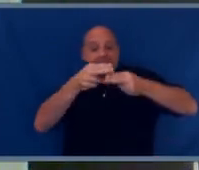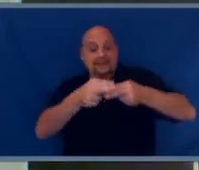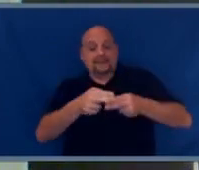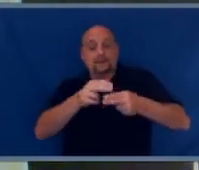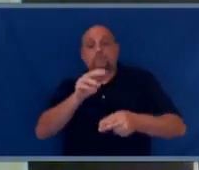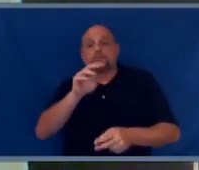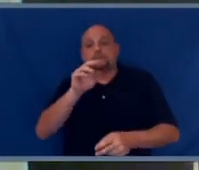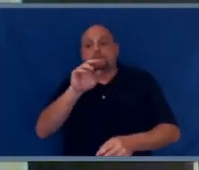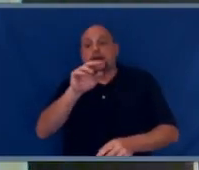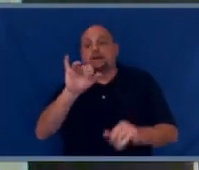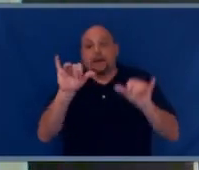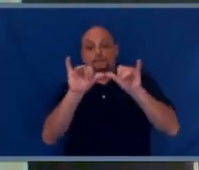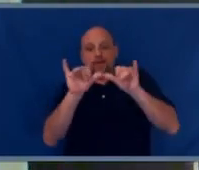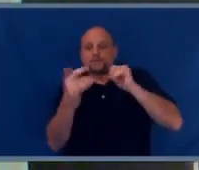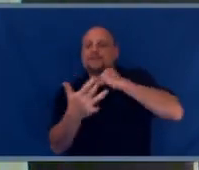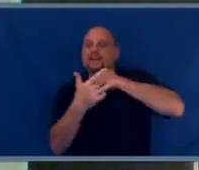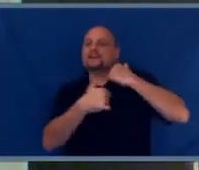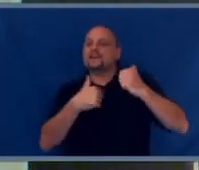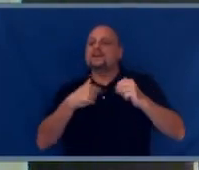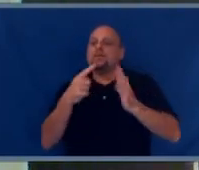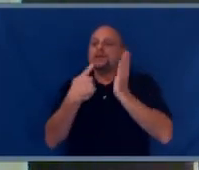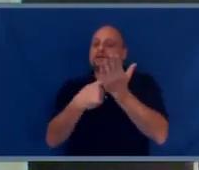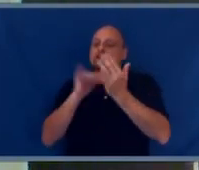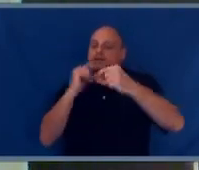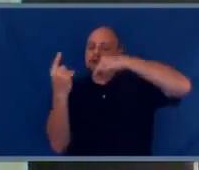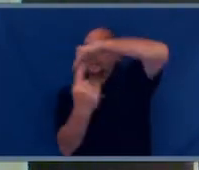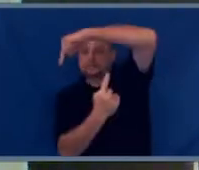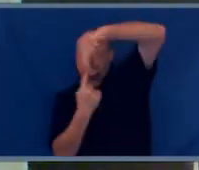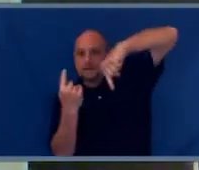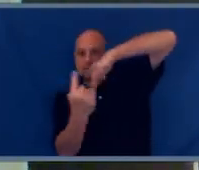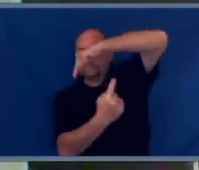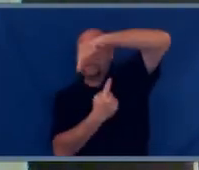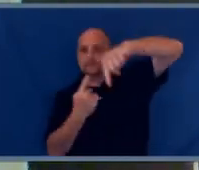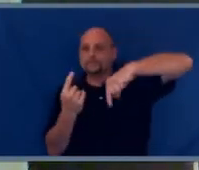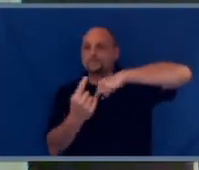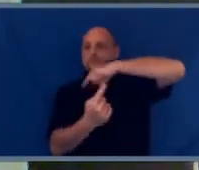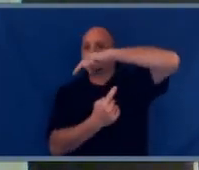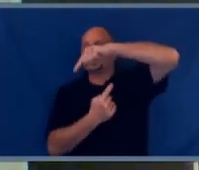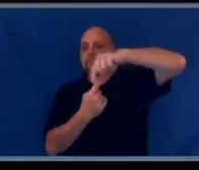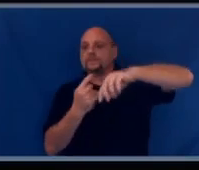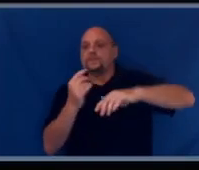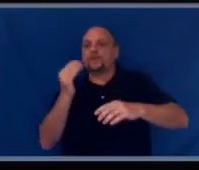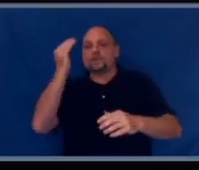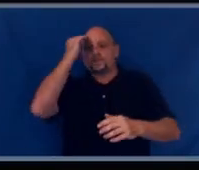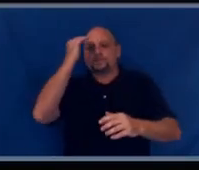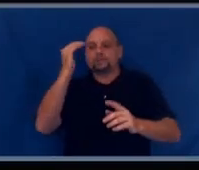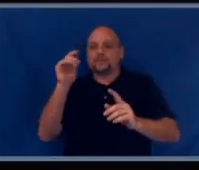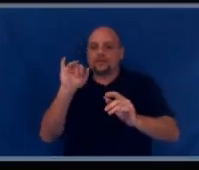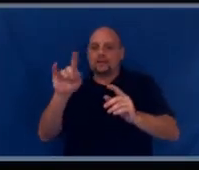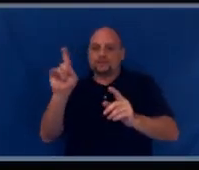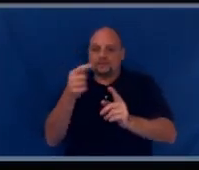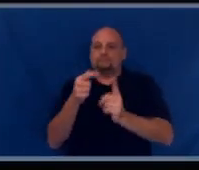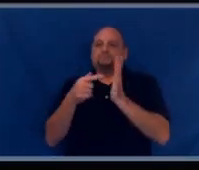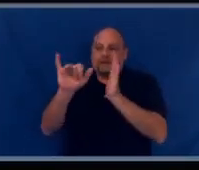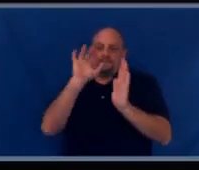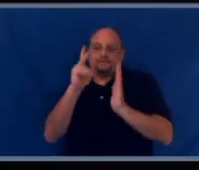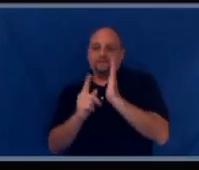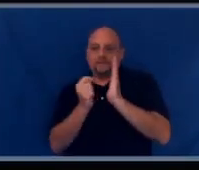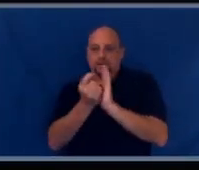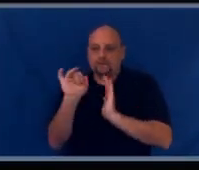DISCUSSED A LITTLE BEFORE. AND THAT'S WHERE THE SPACECRAFT SPINS SLOWLY AROUND.